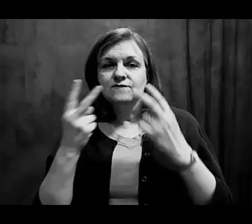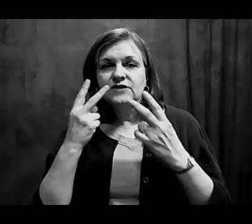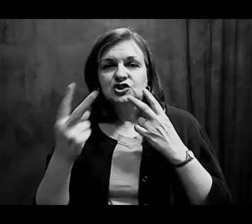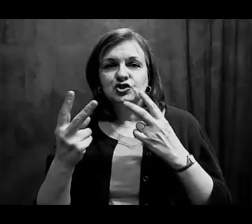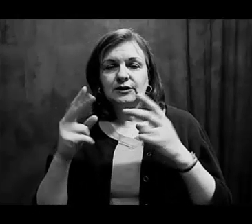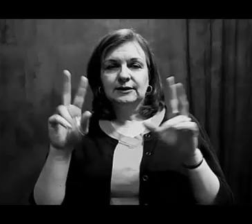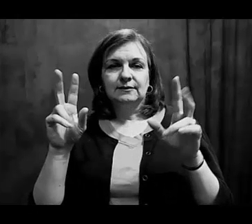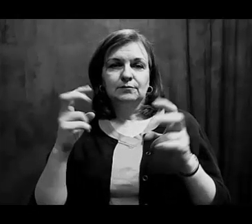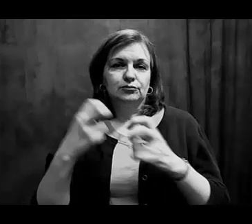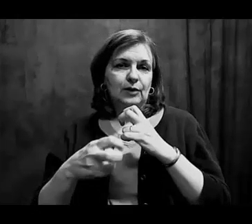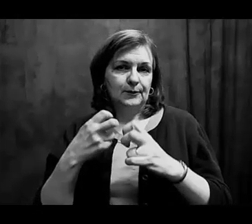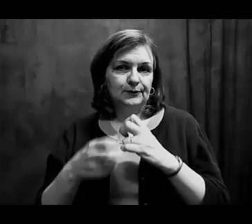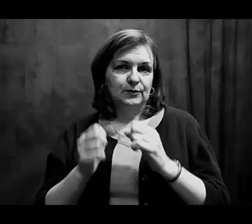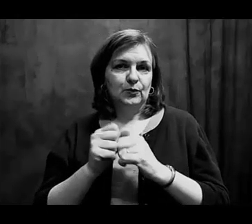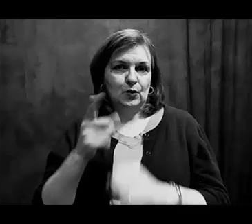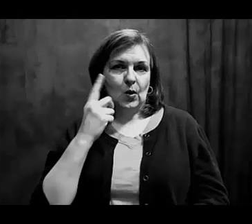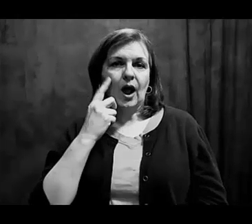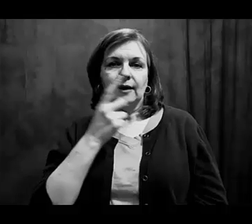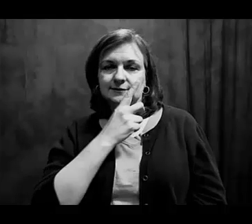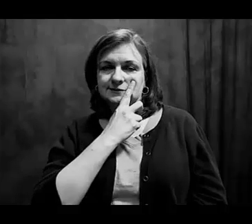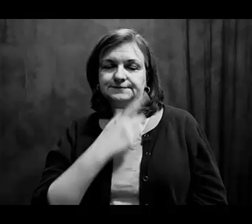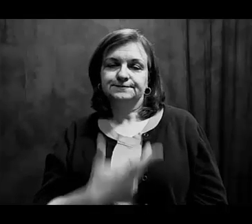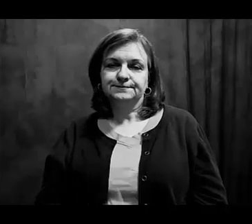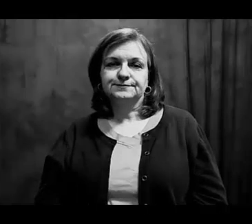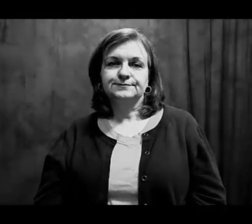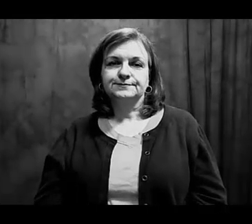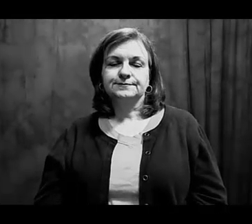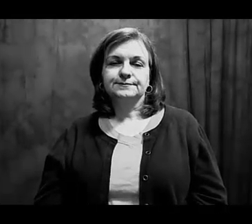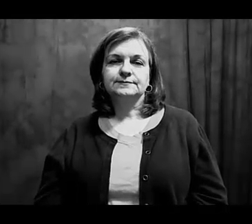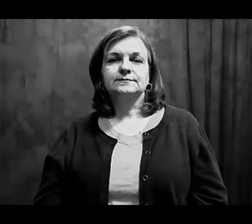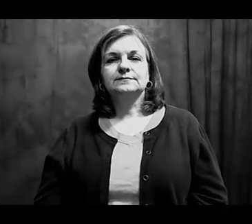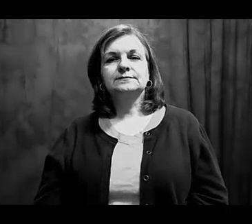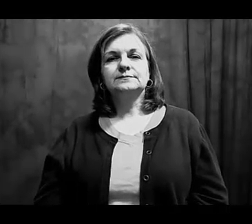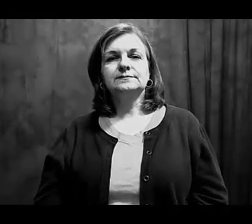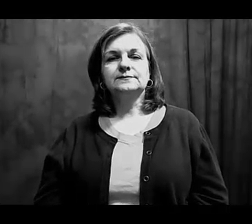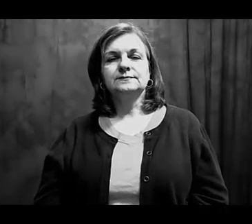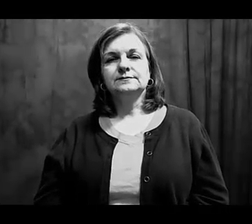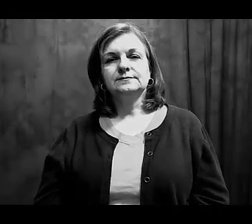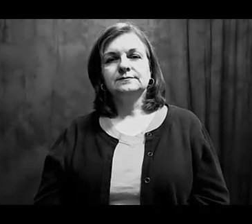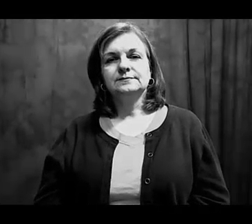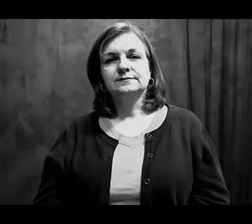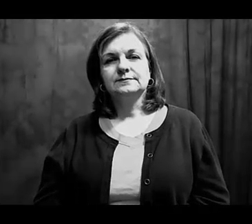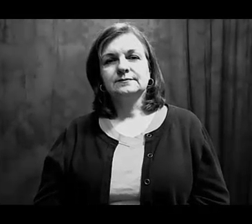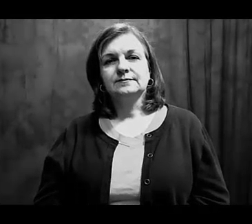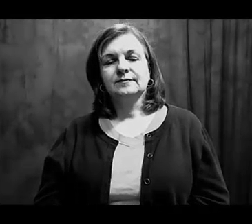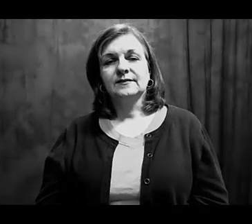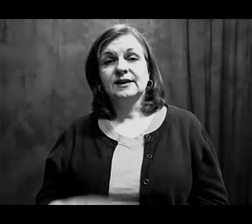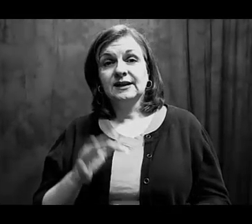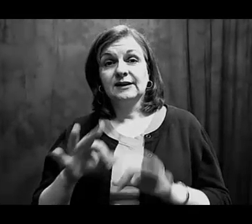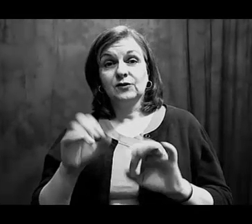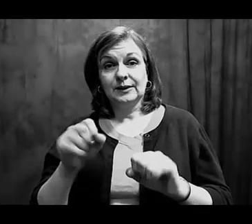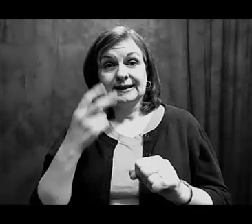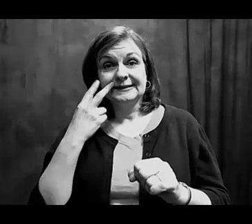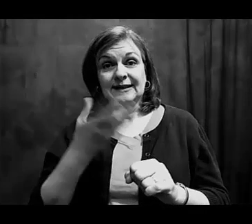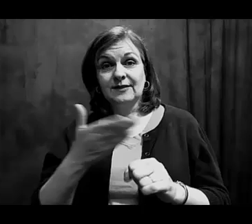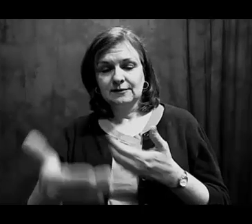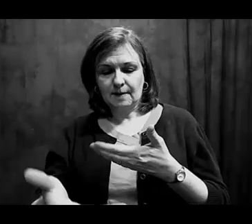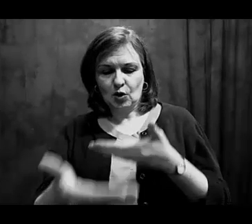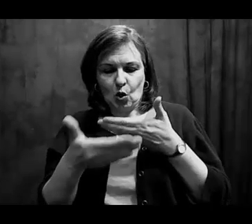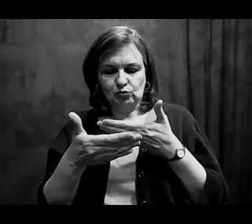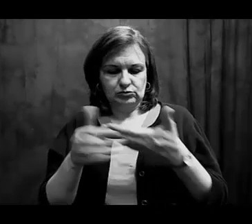in your beye - and when we look at your ability to see things up close